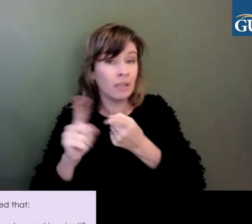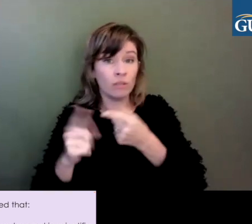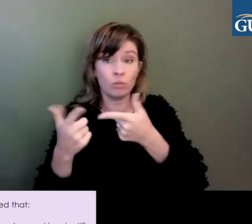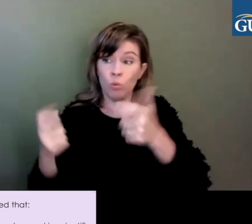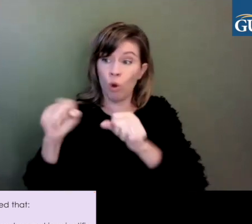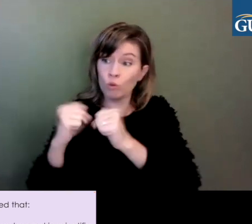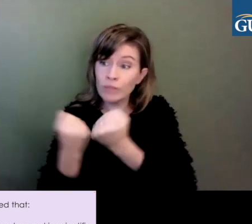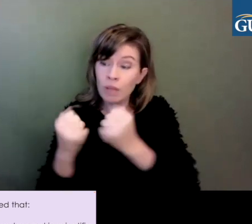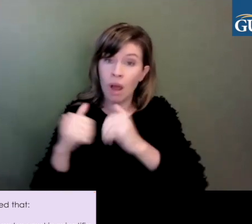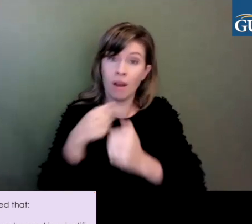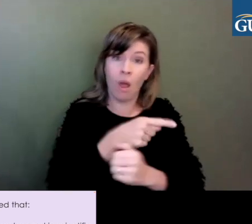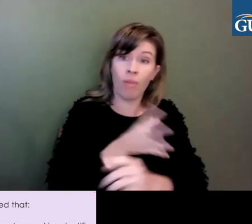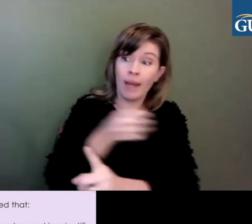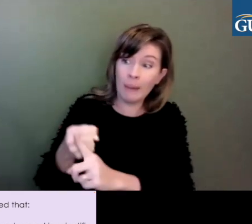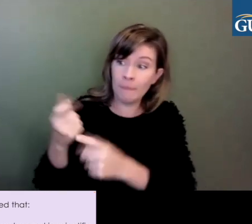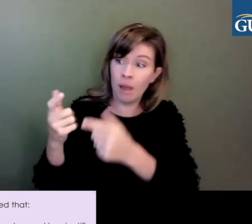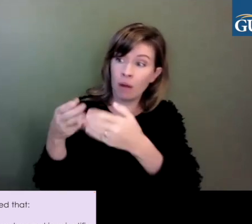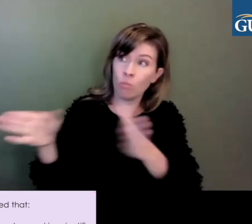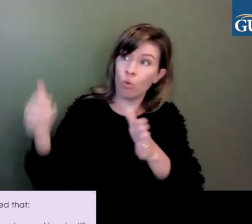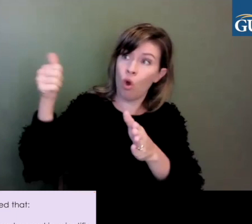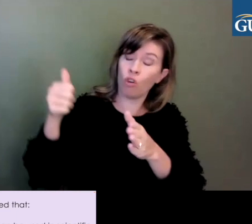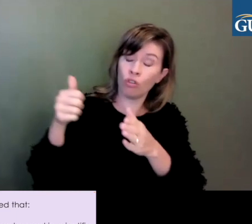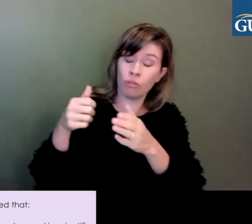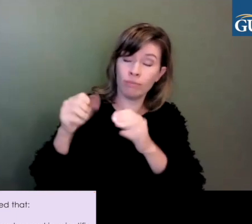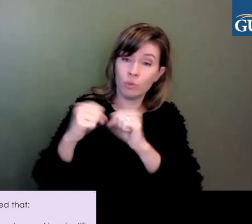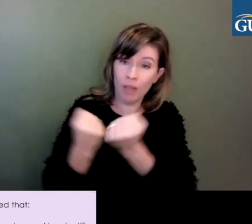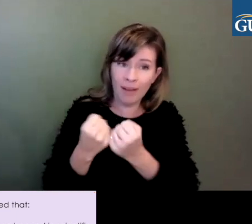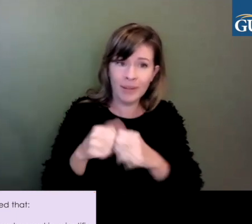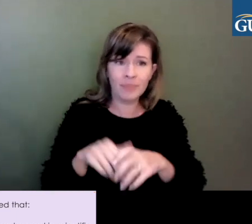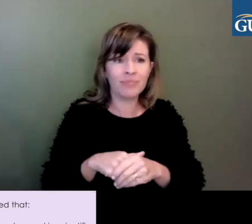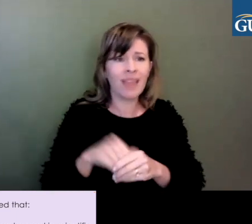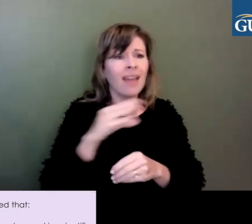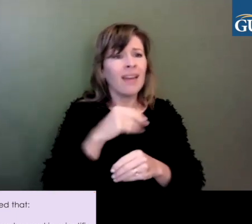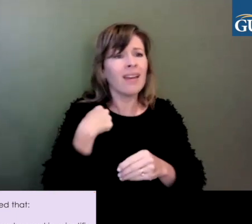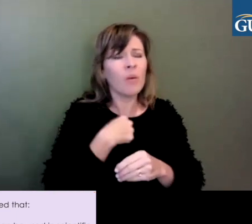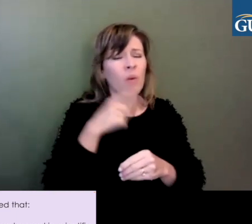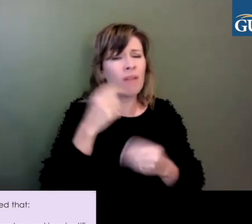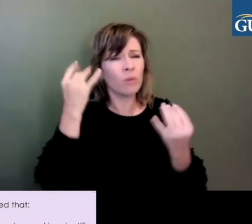We also must understand and contemplate on what the social construction of race really means. And it's kind of what I